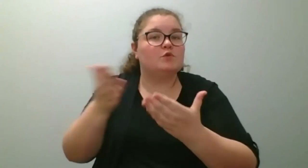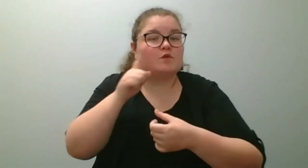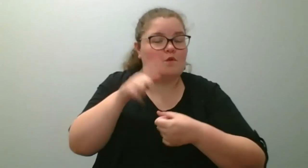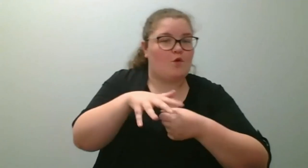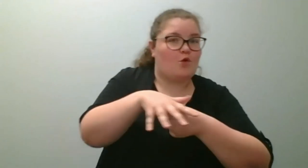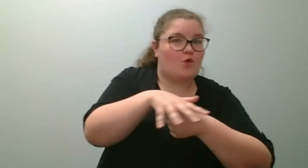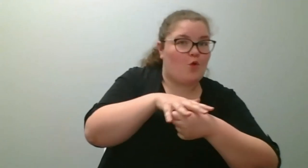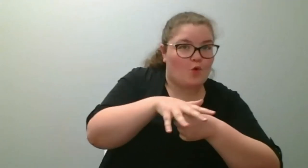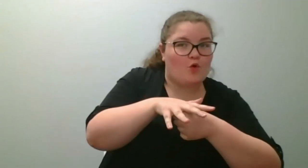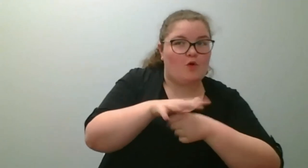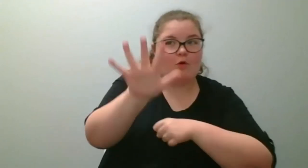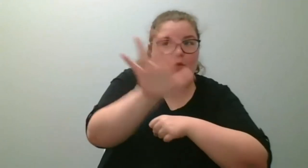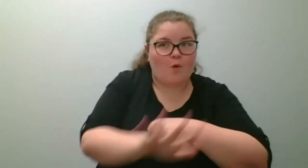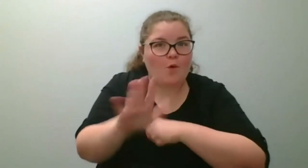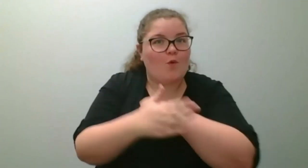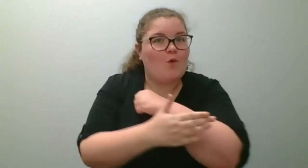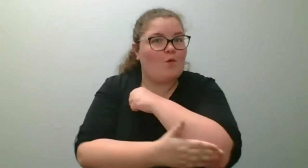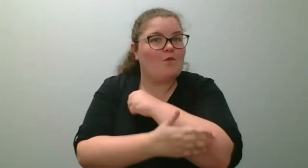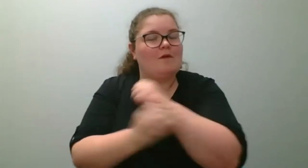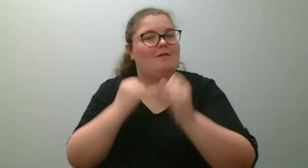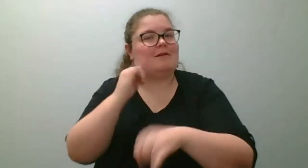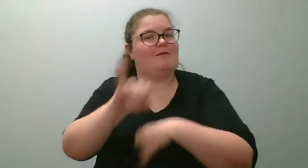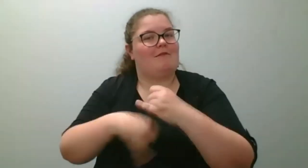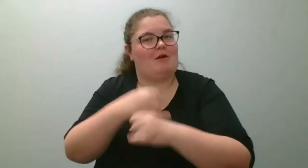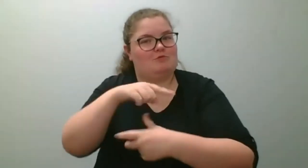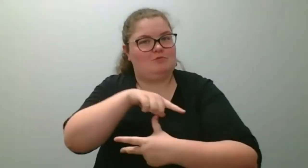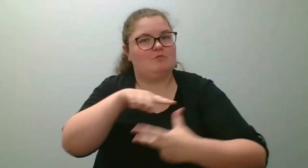and global clients, and we offer our services